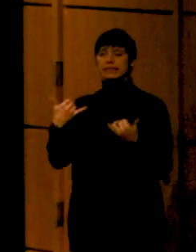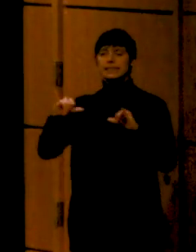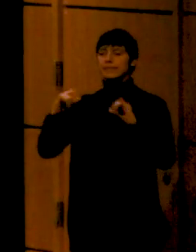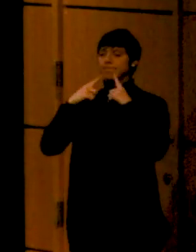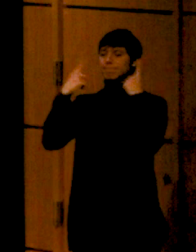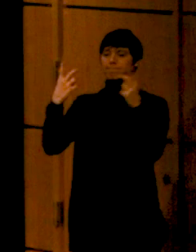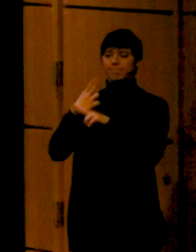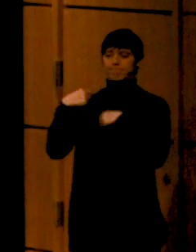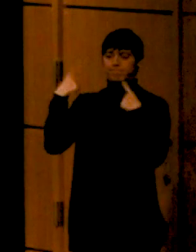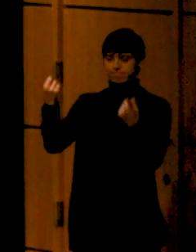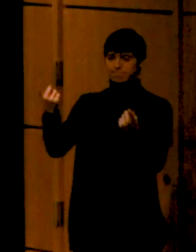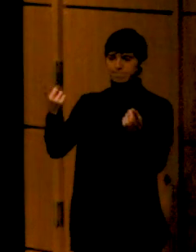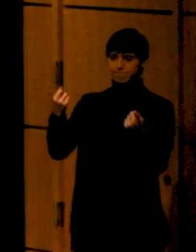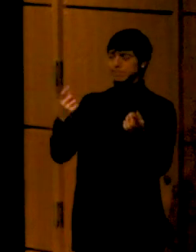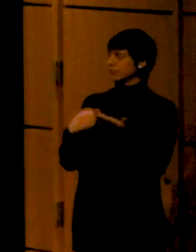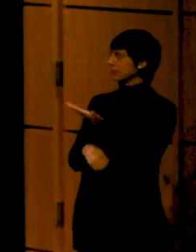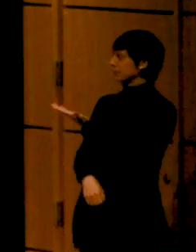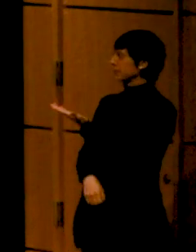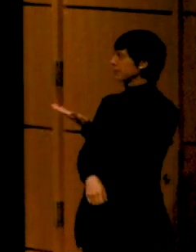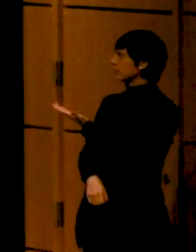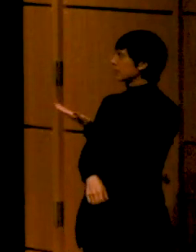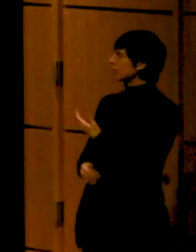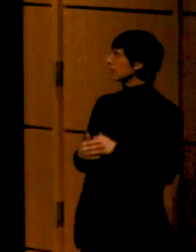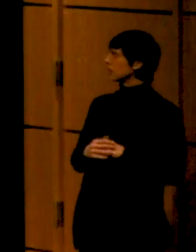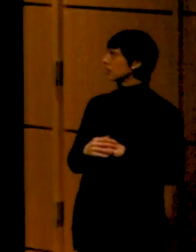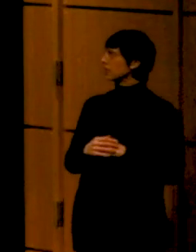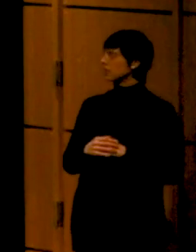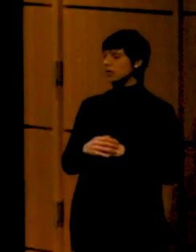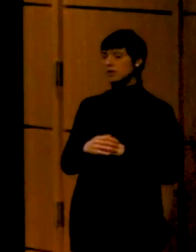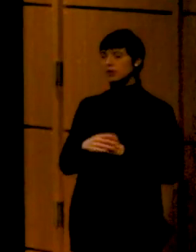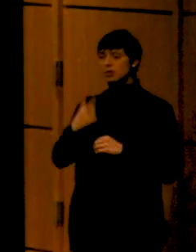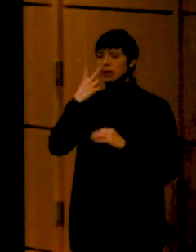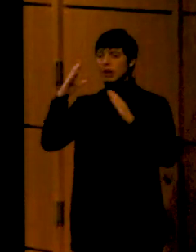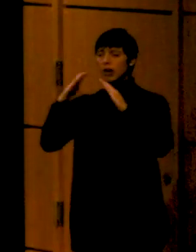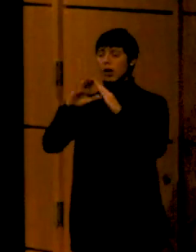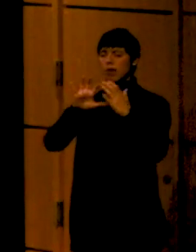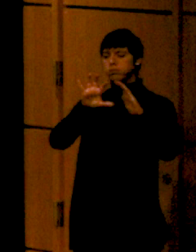Here you see the mountain bifurcated by this low cloud not unsimilar to that beautiful